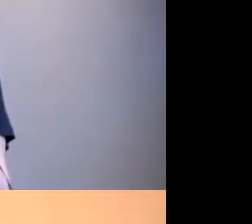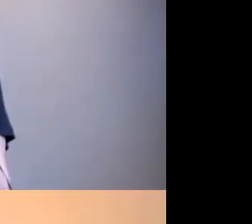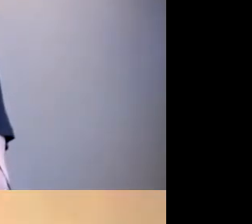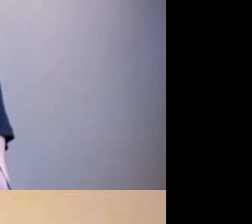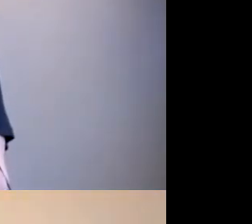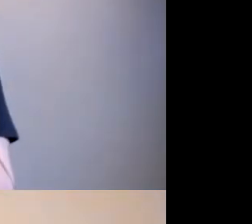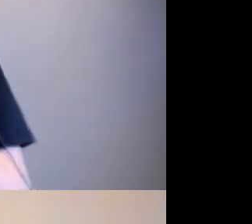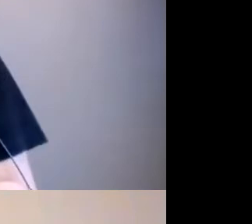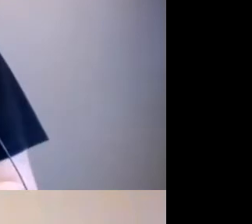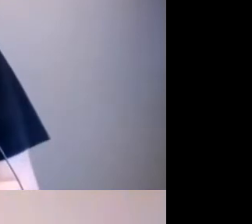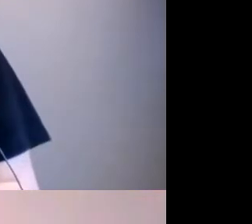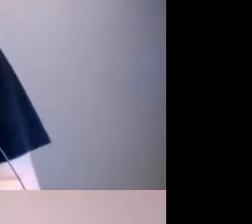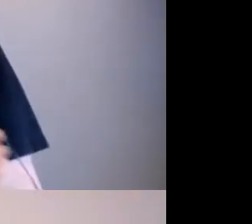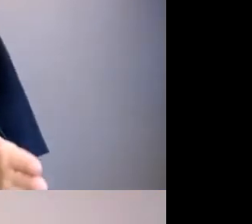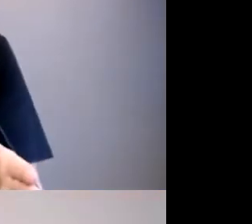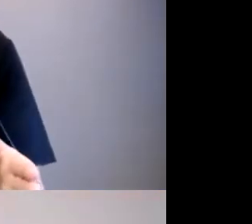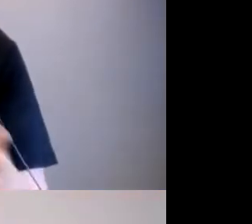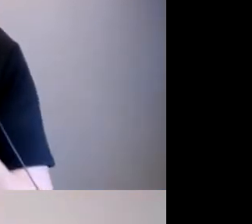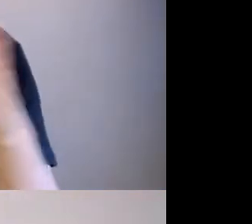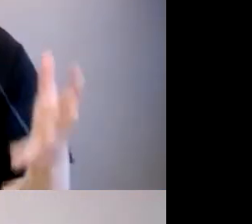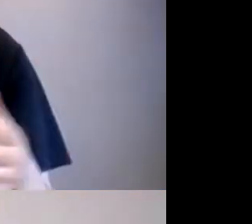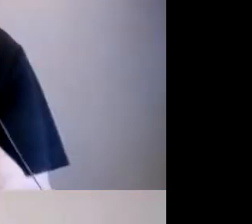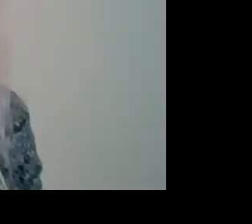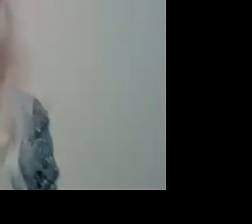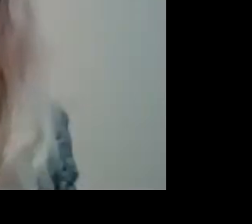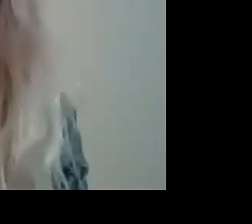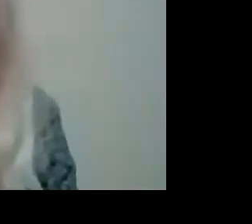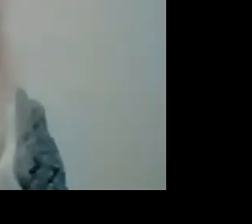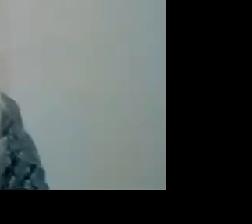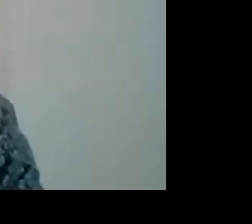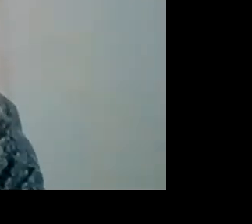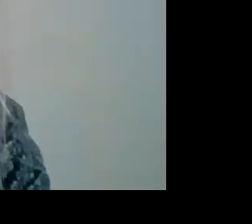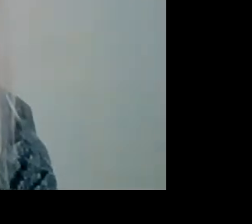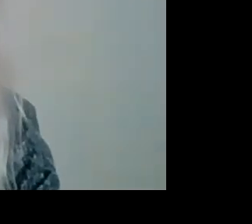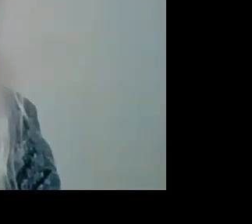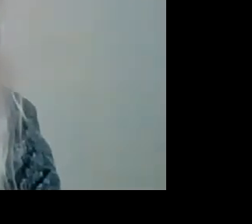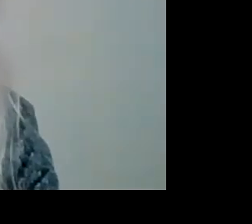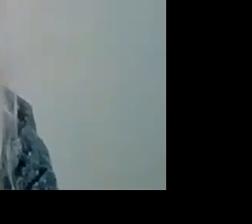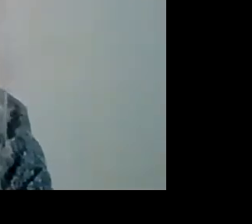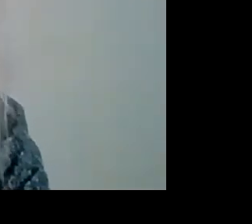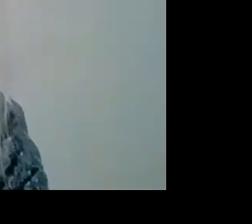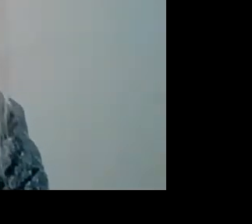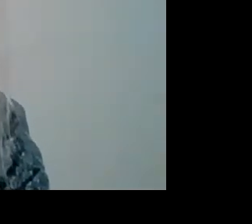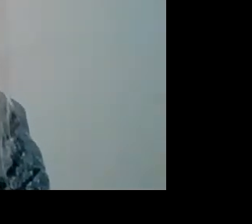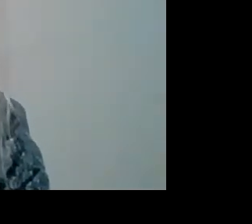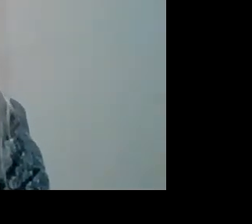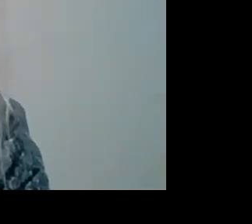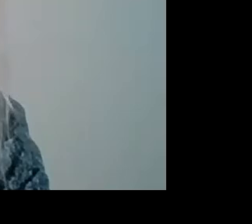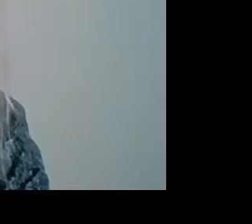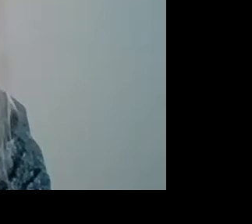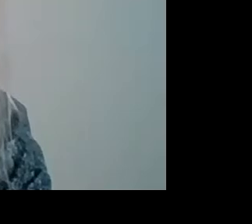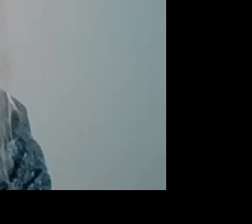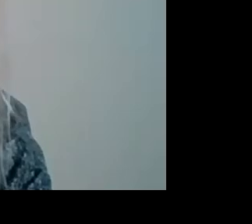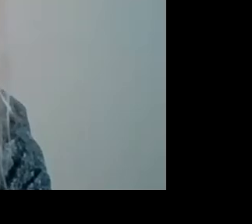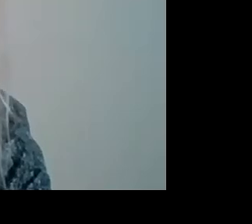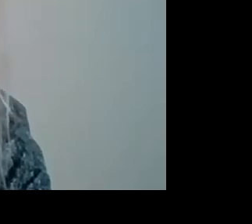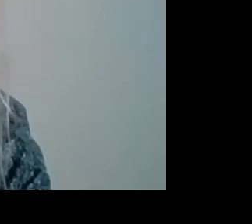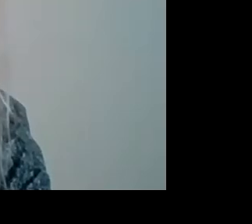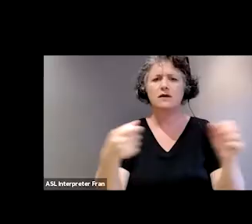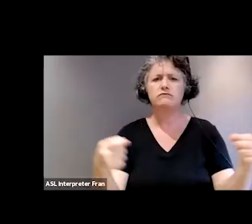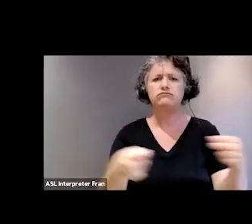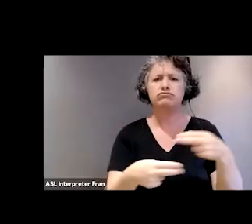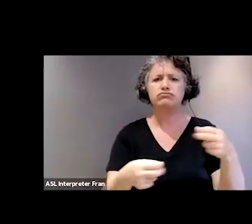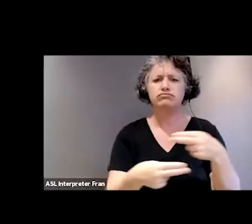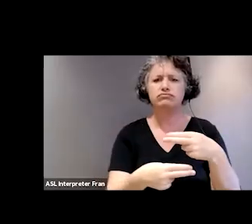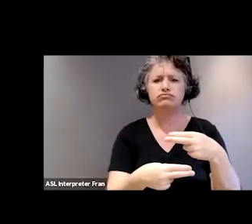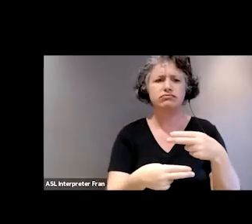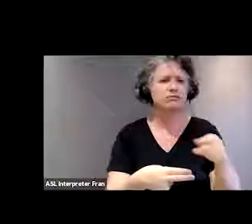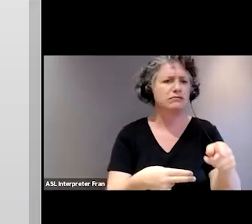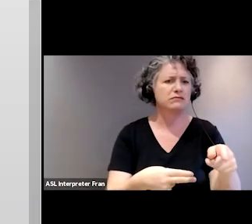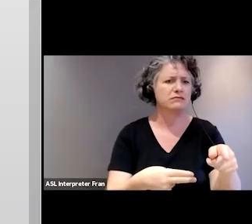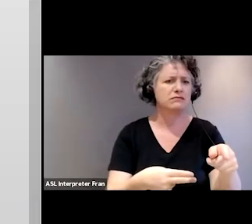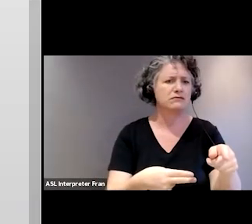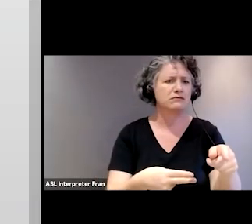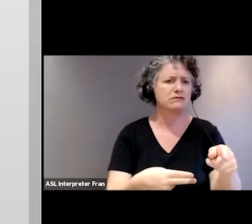So that is it in terms of me in my update in terms of where we sit in terms of the